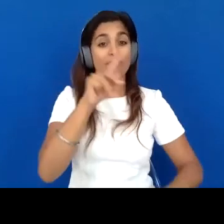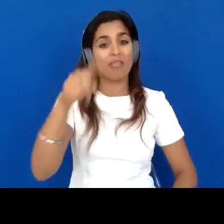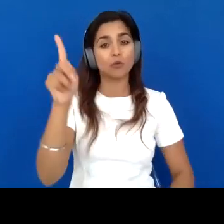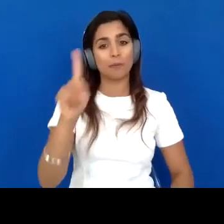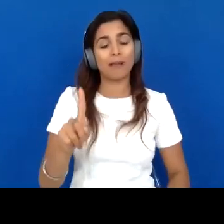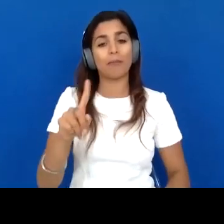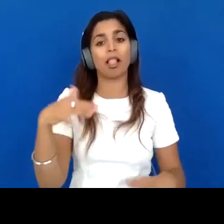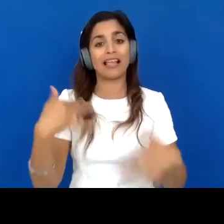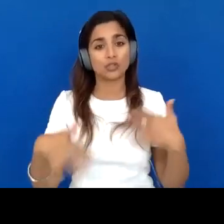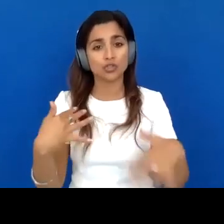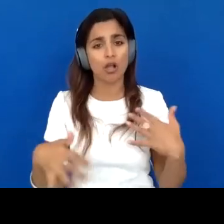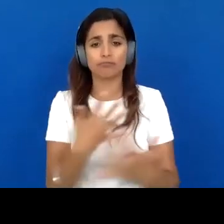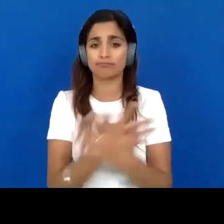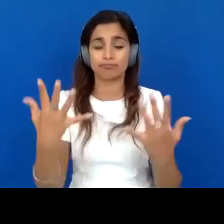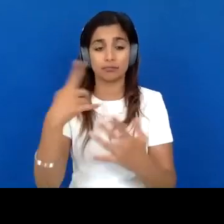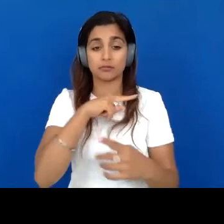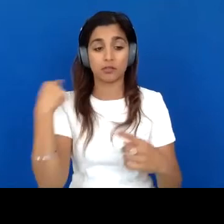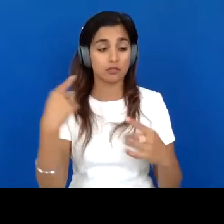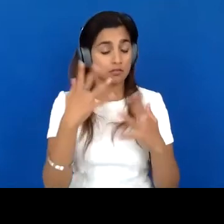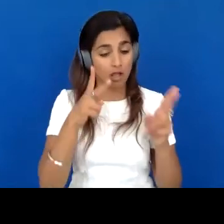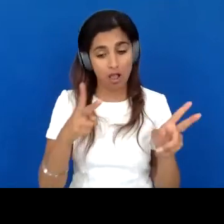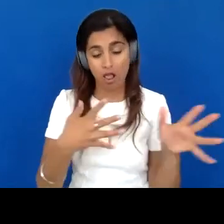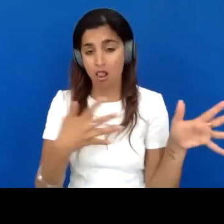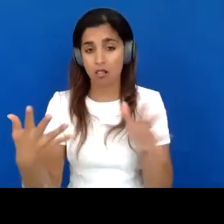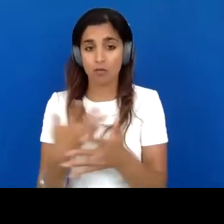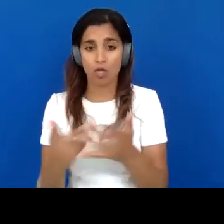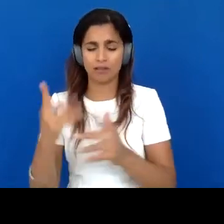there are cars for events before and after the leak the extent of the